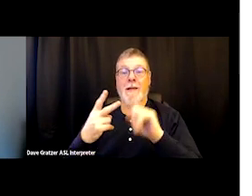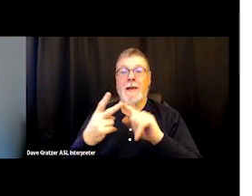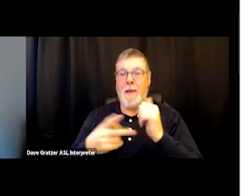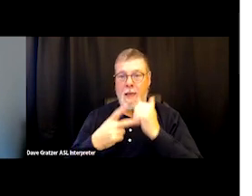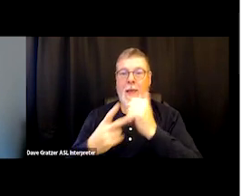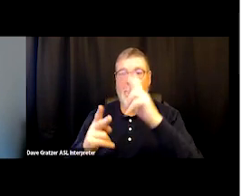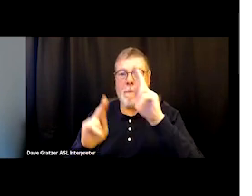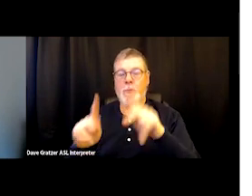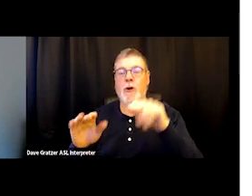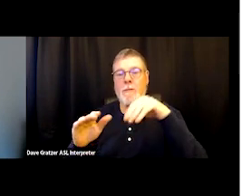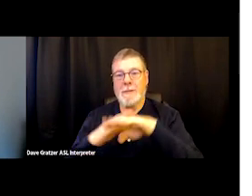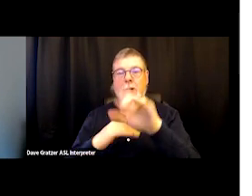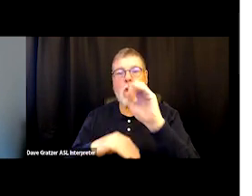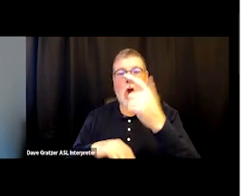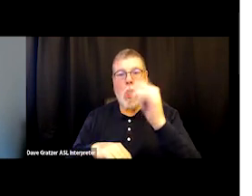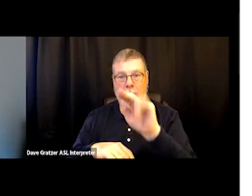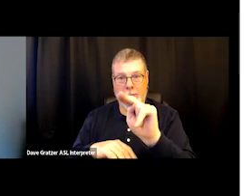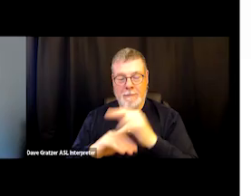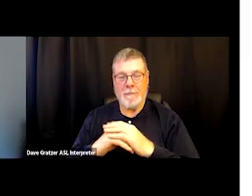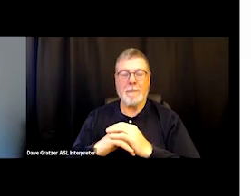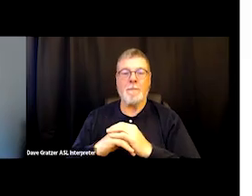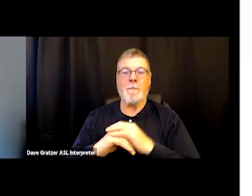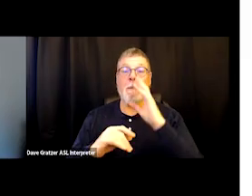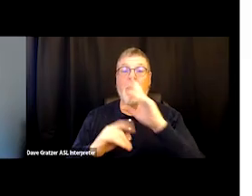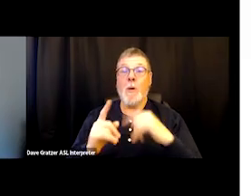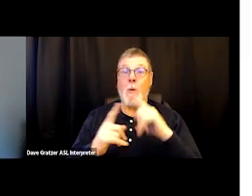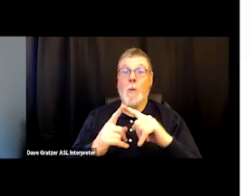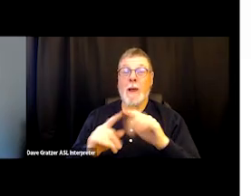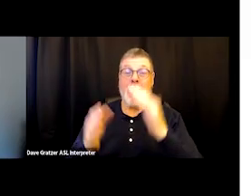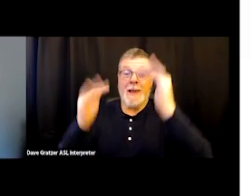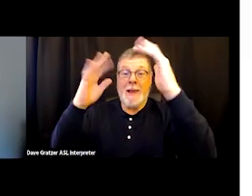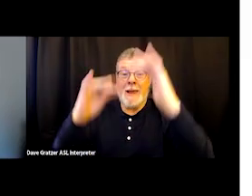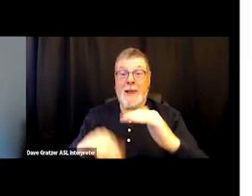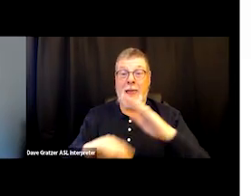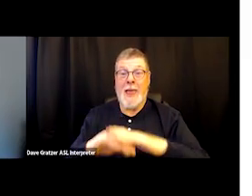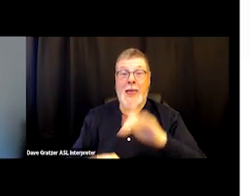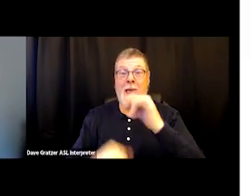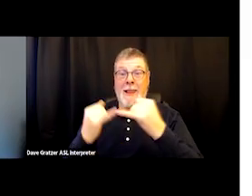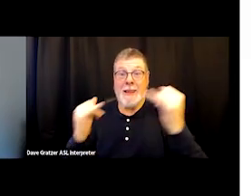log into their my Social Security account. And then as soon as you get to the part of the online application